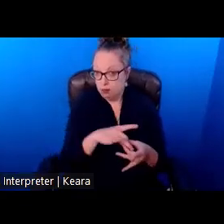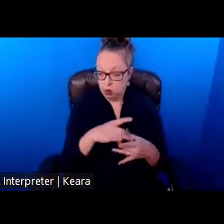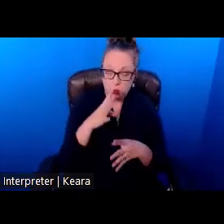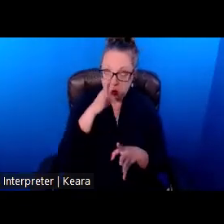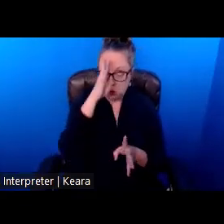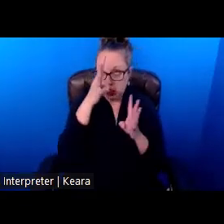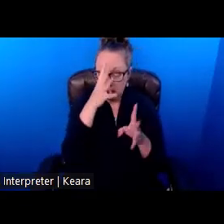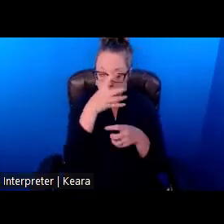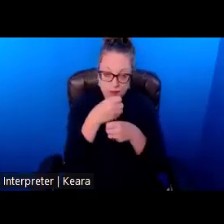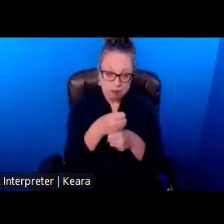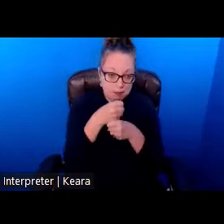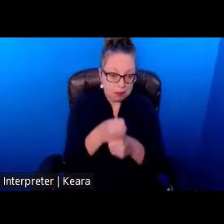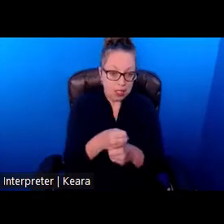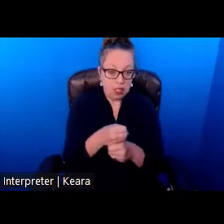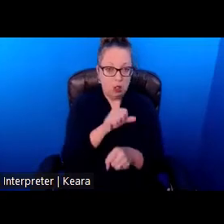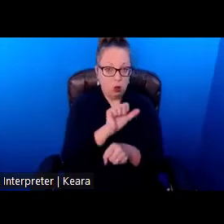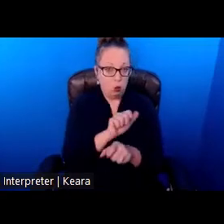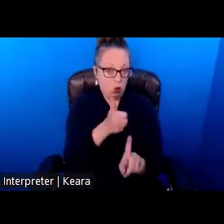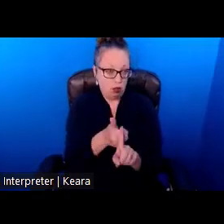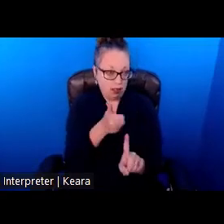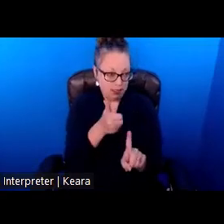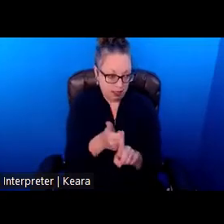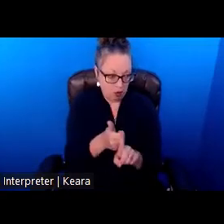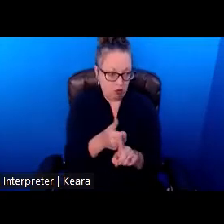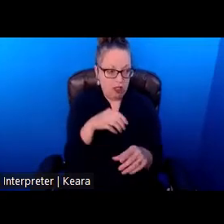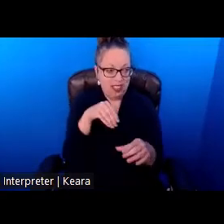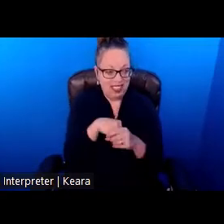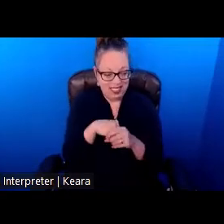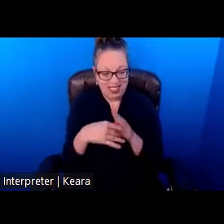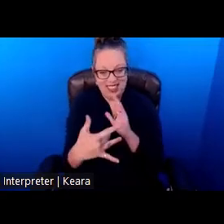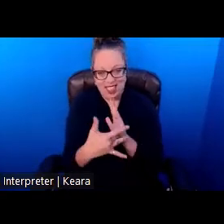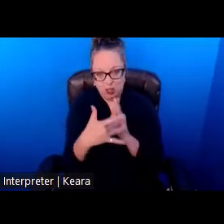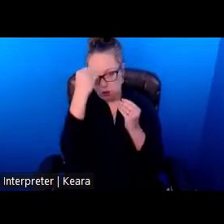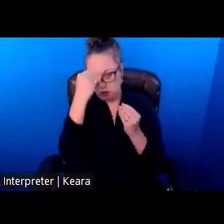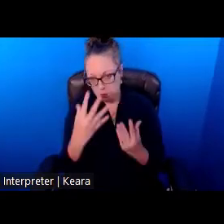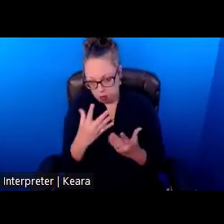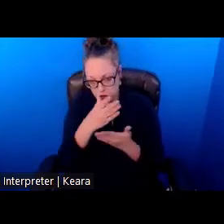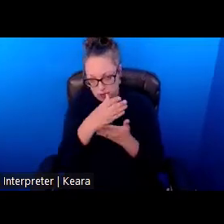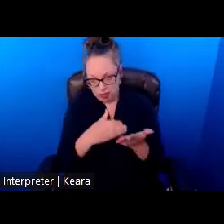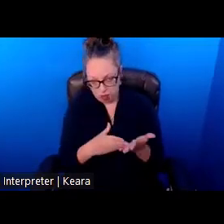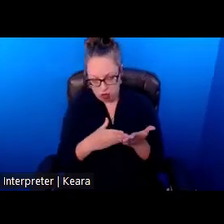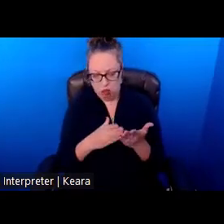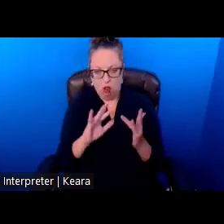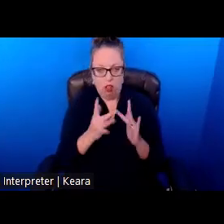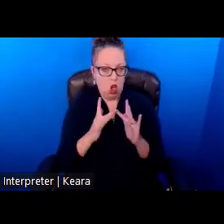in the technical information section of the online application (e.g. elaboration about